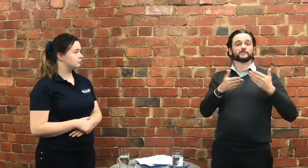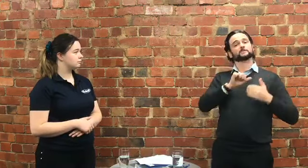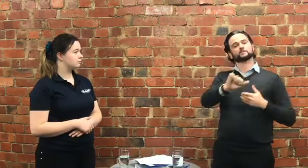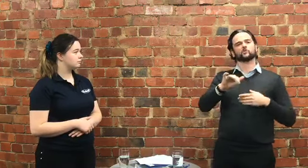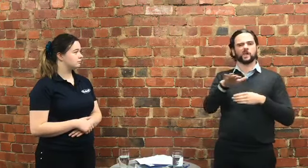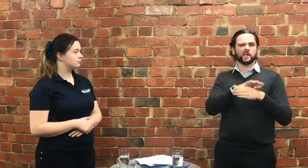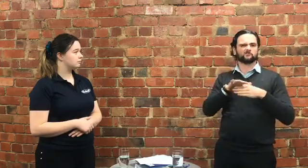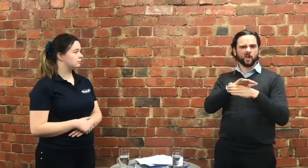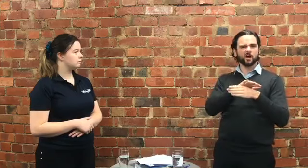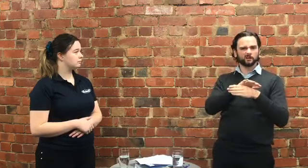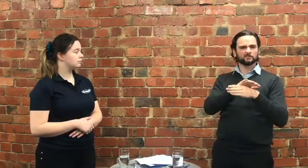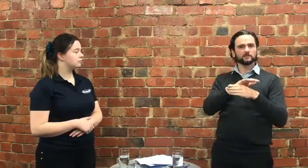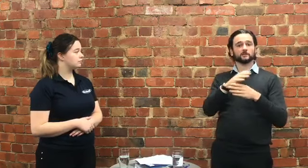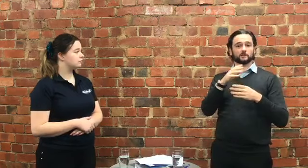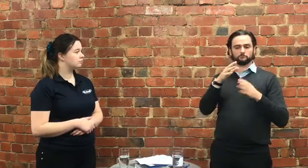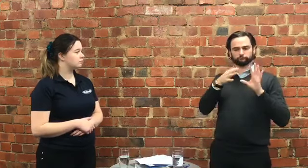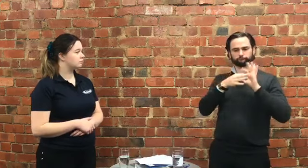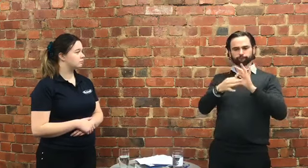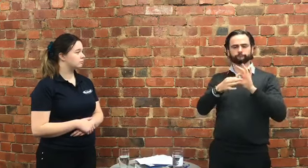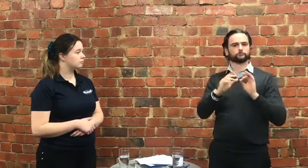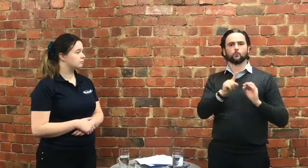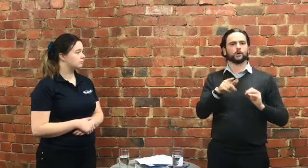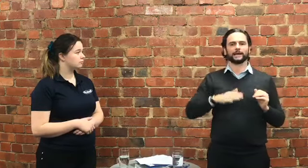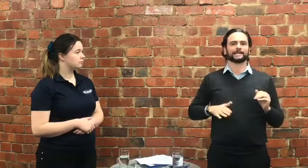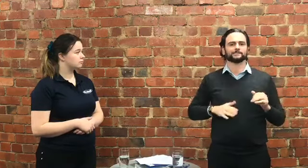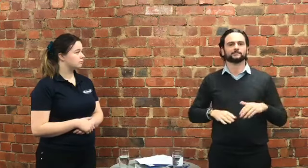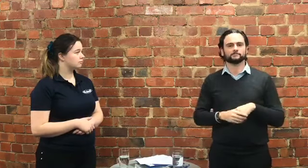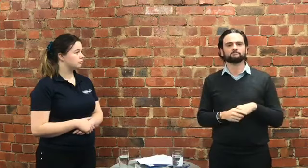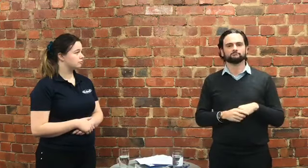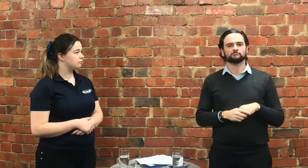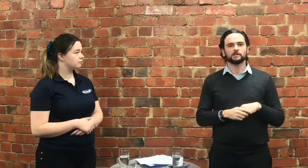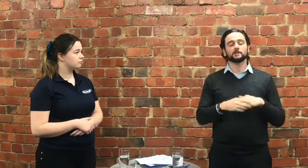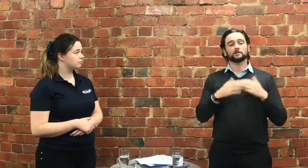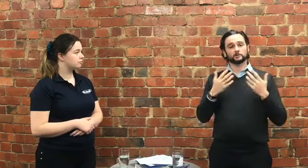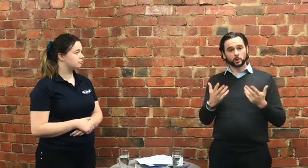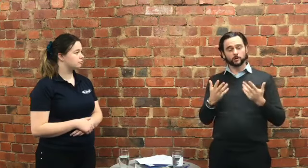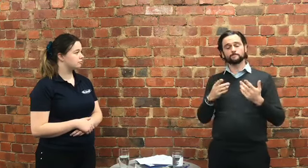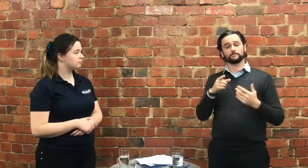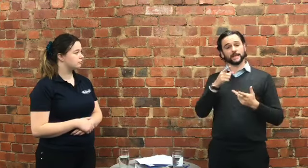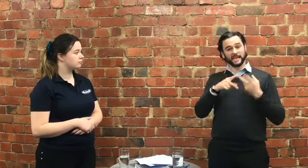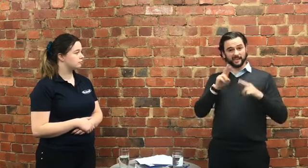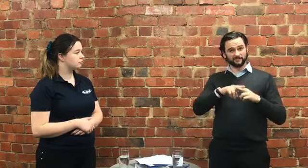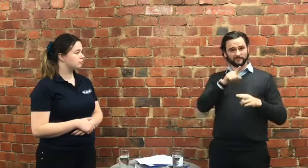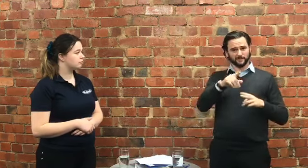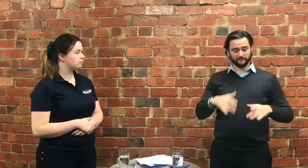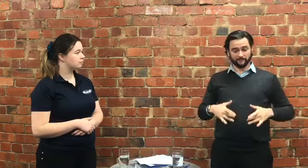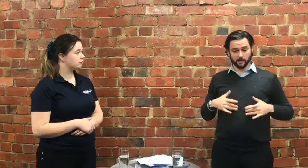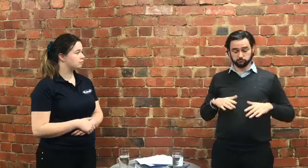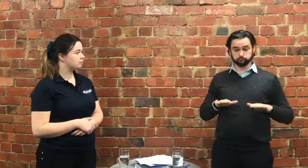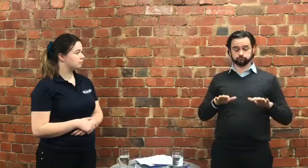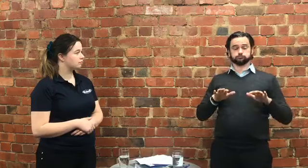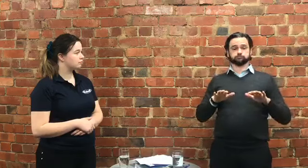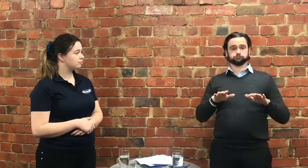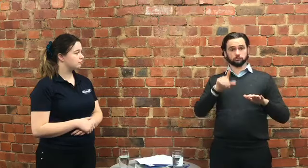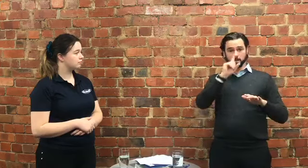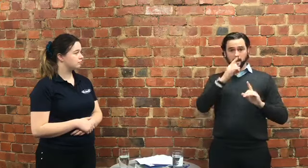so you can do searches for particular services and areas on that website.